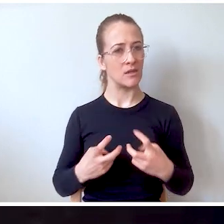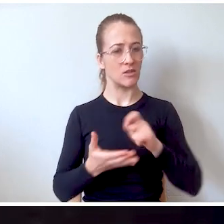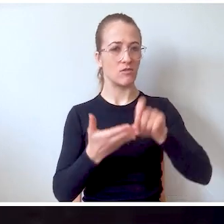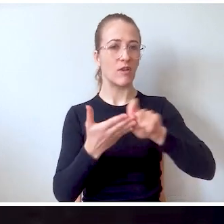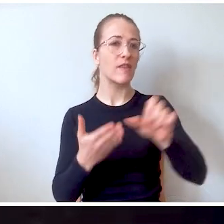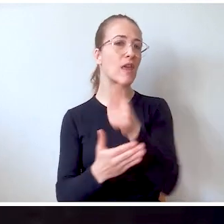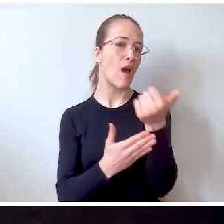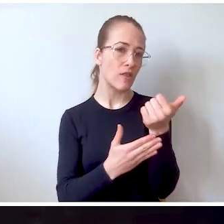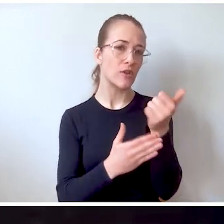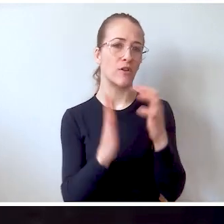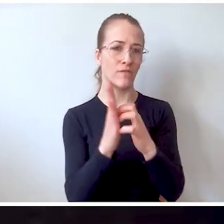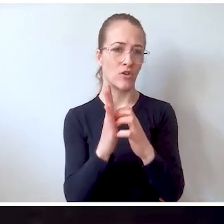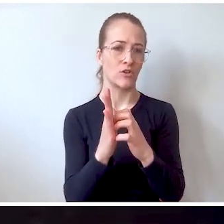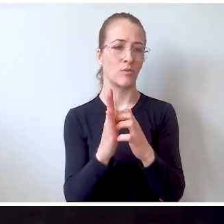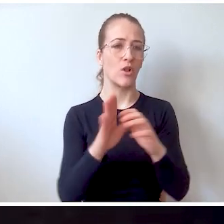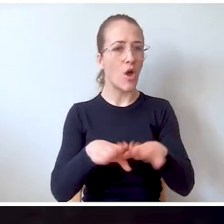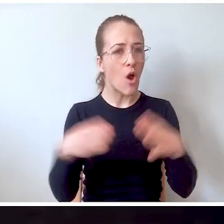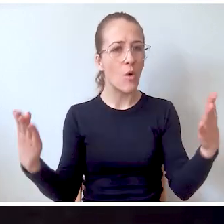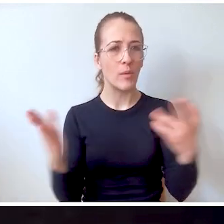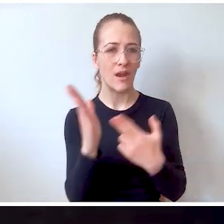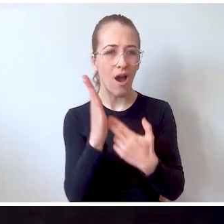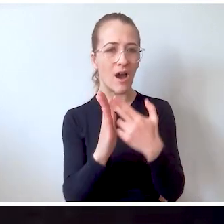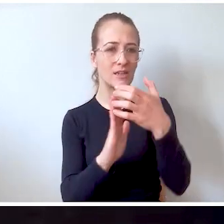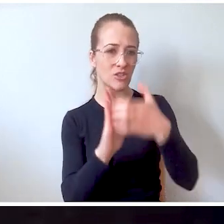And I feel like when reading your work,